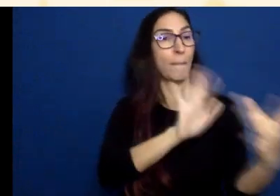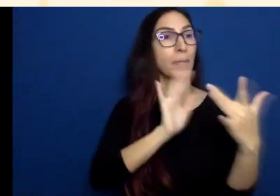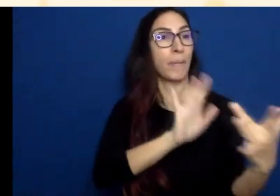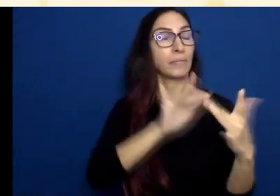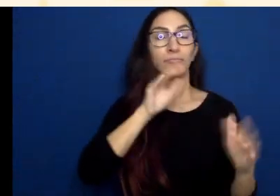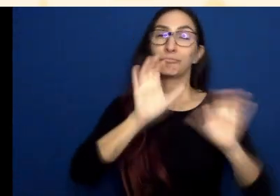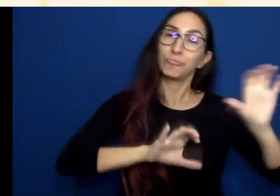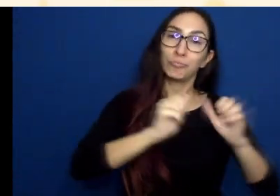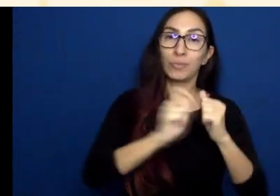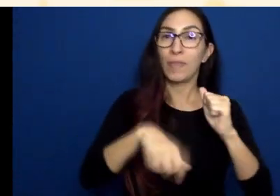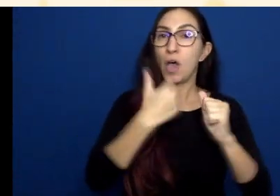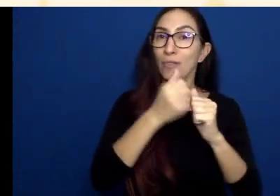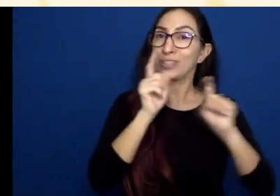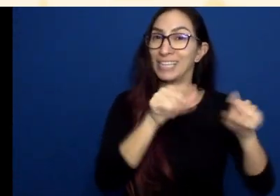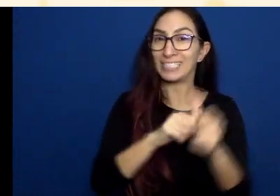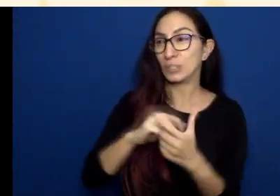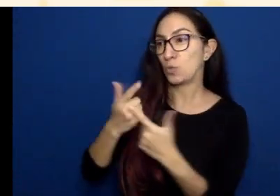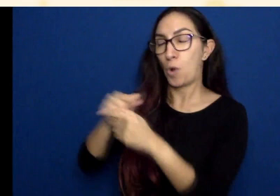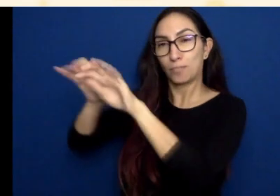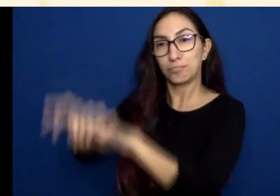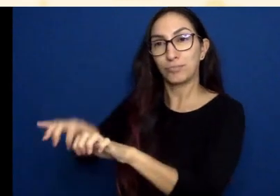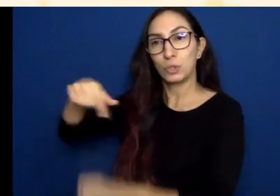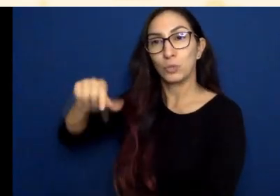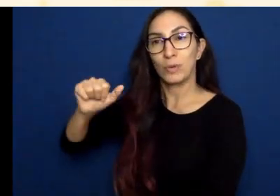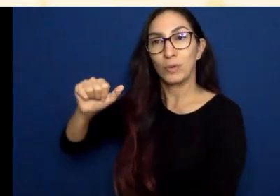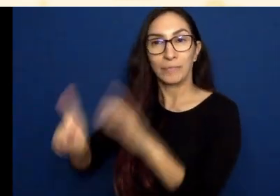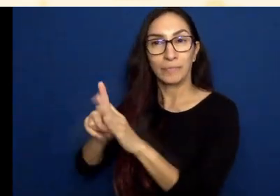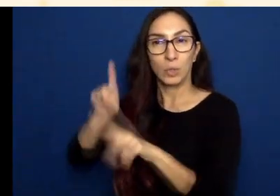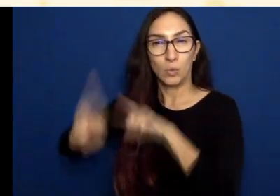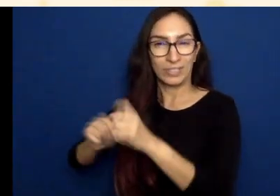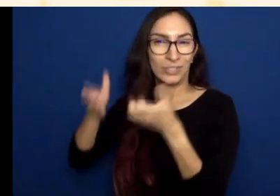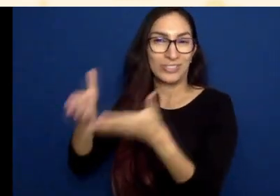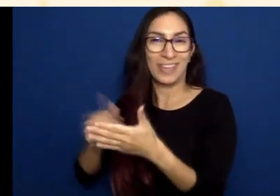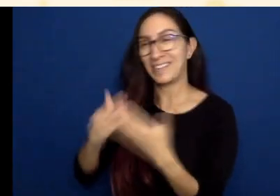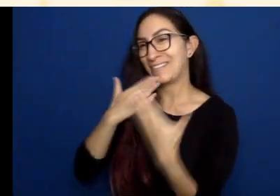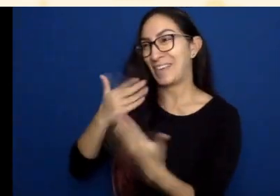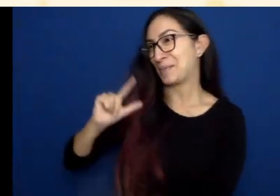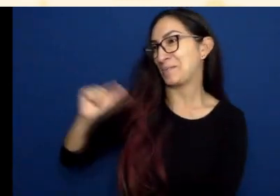And in 2019, she won the Inaugural Accessibility Person of the Year in Australia.